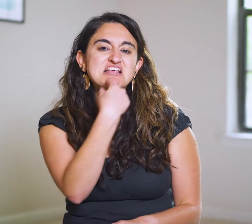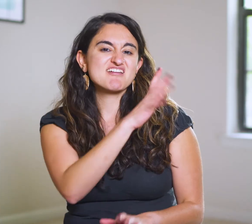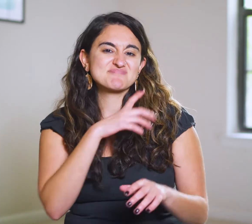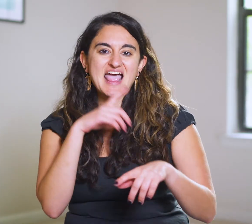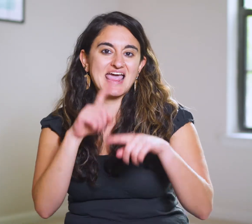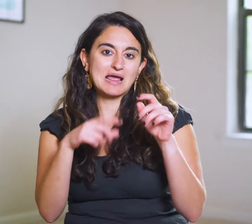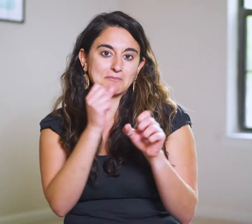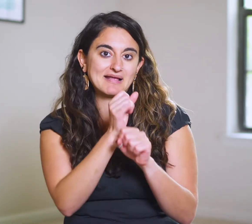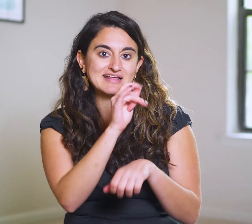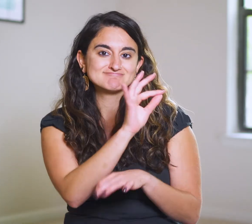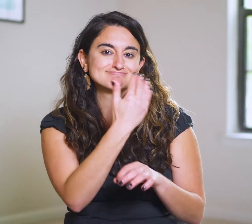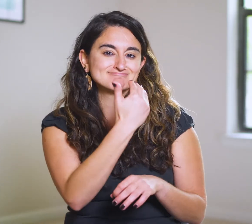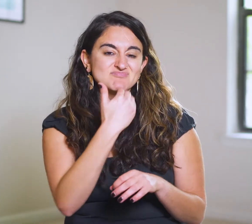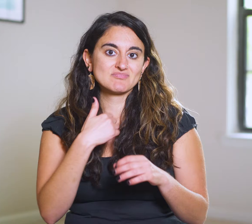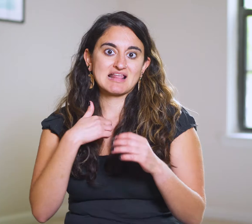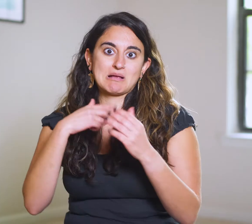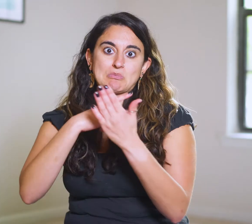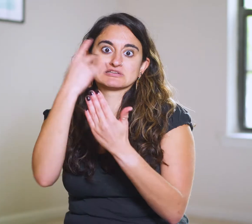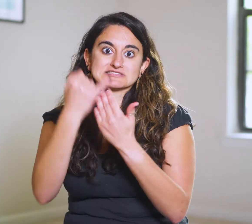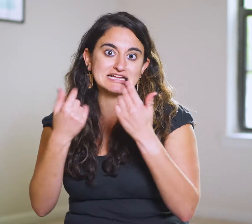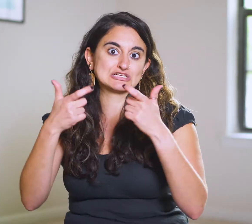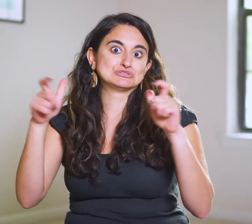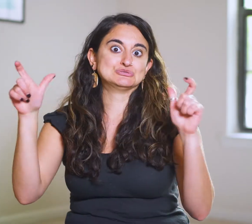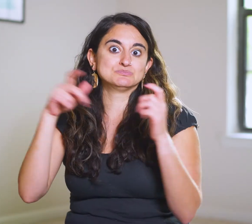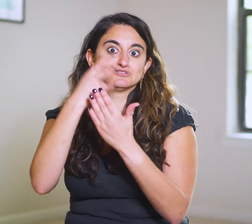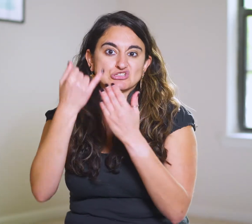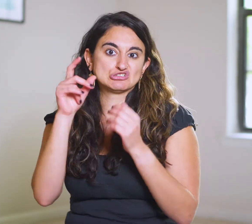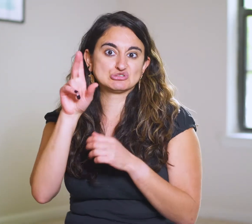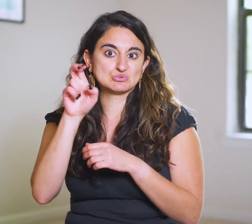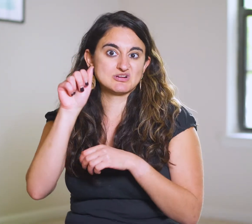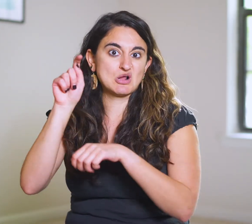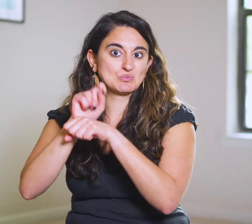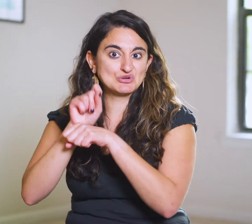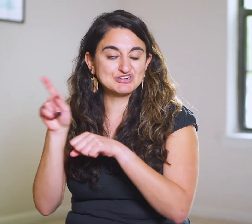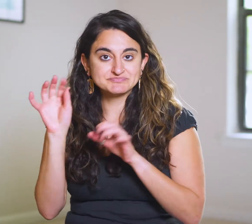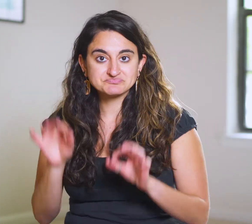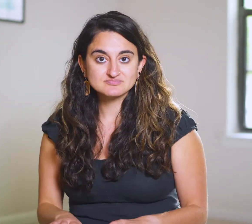So he says, “Sorry guys, I can’t make it. I’ve got a big project due at work.”